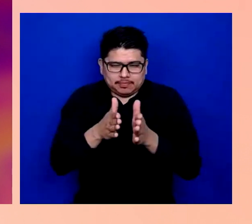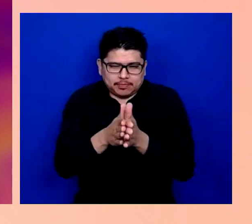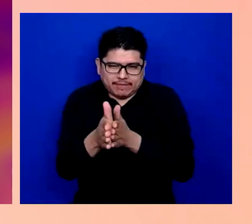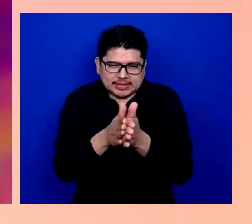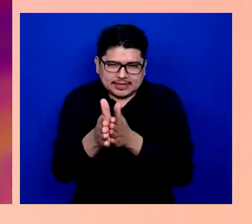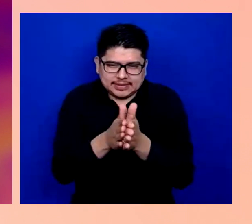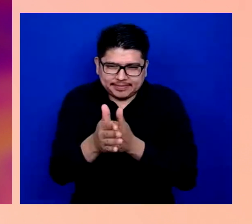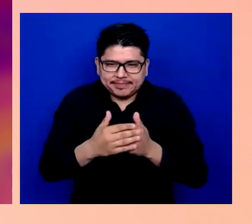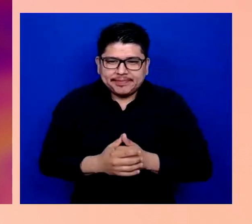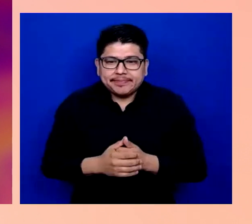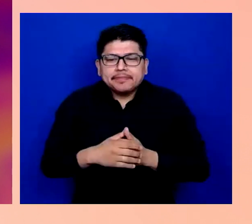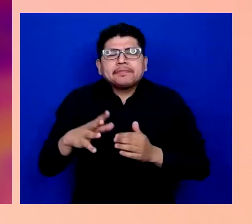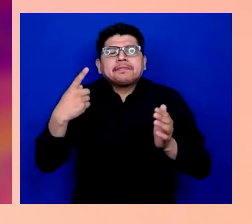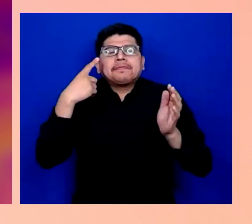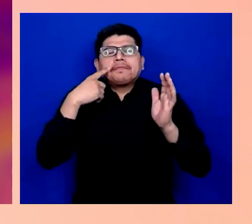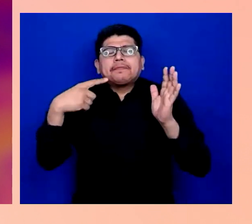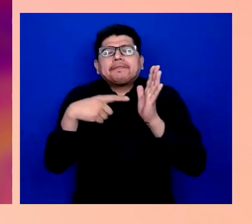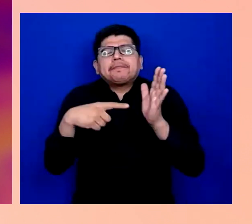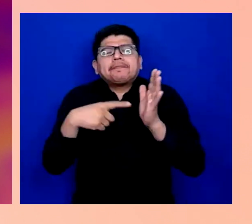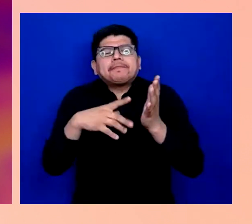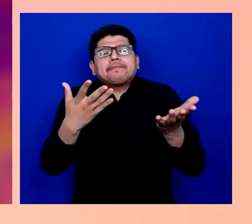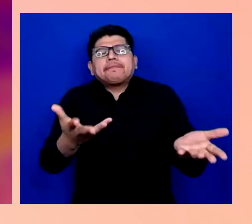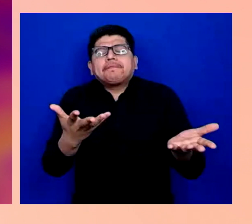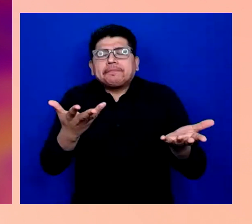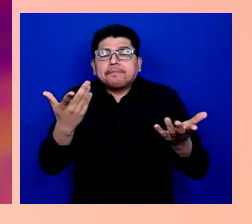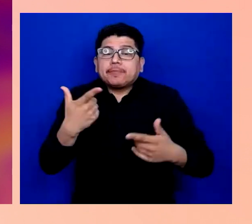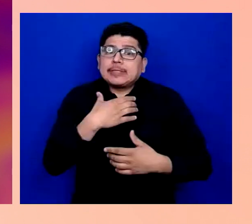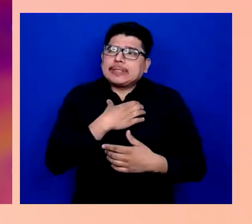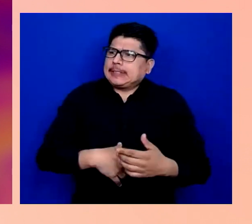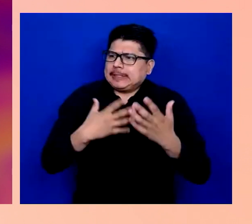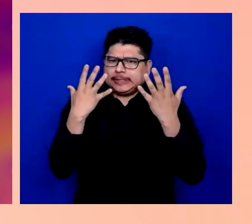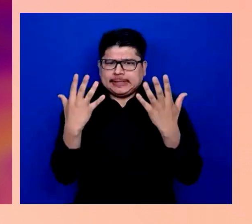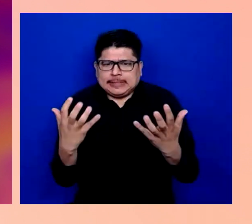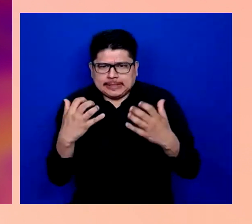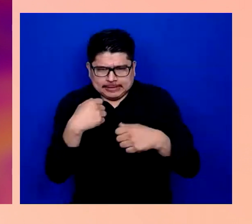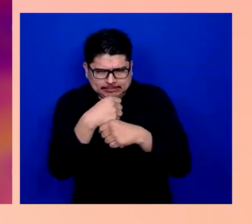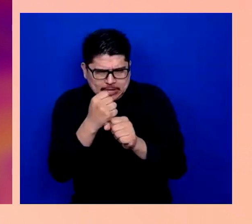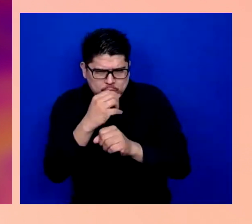this desire to create a new world, say you're a creative person and you want to create